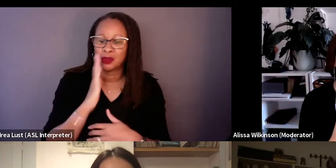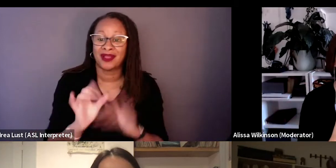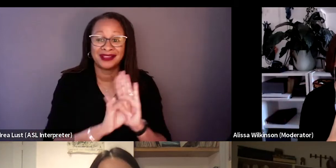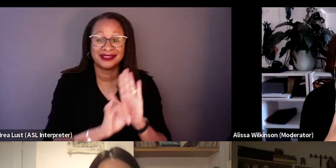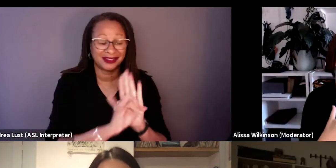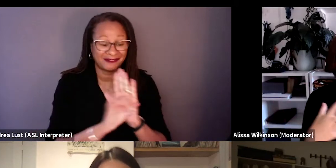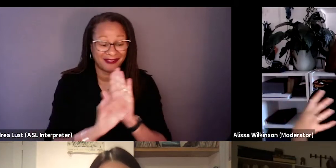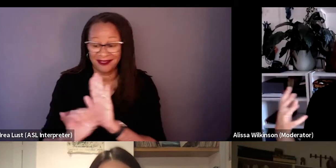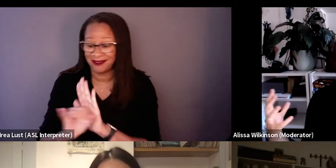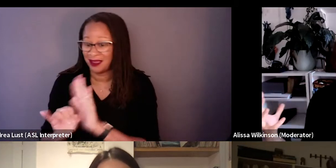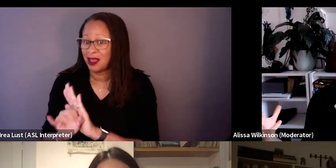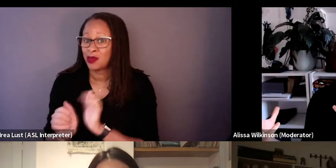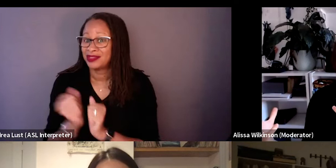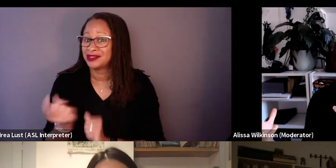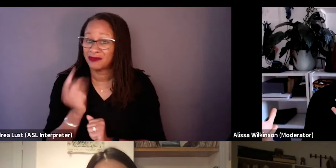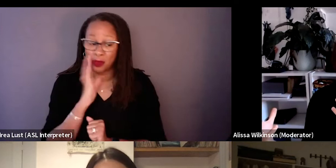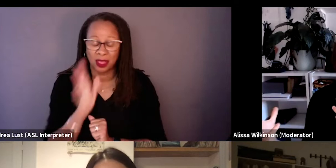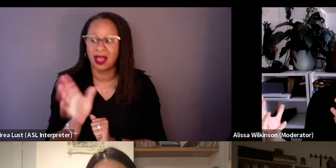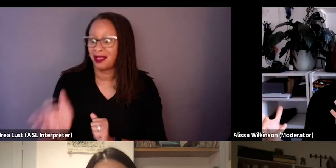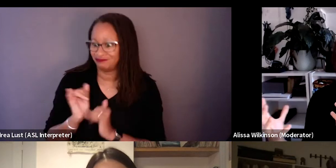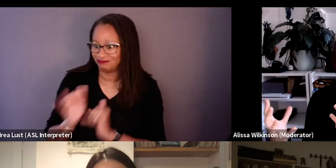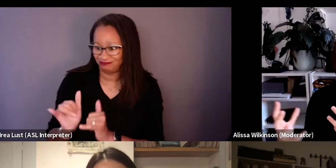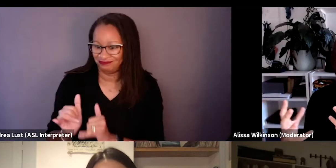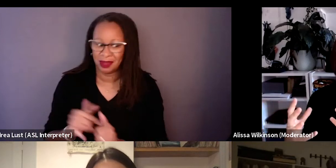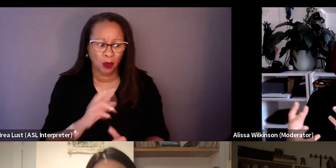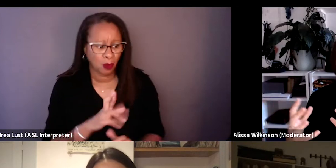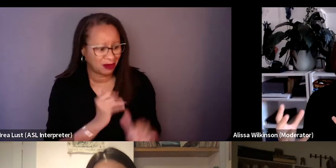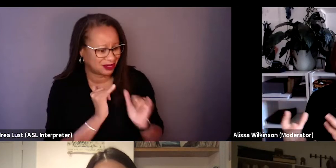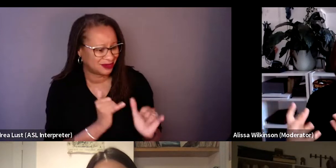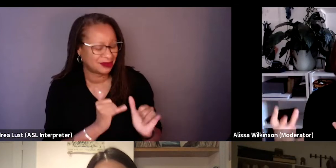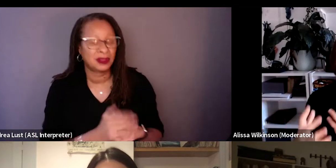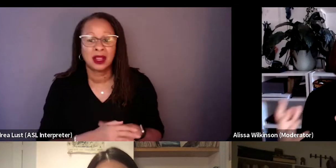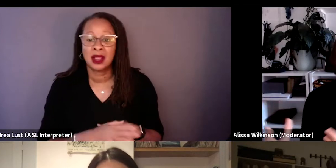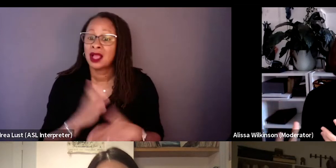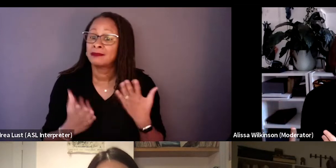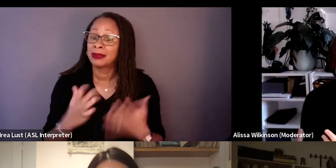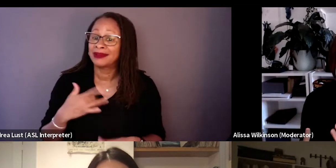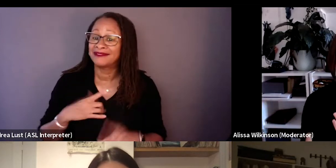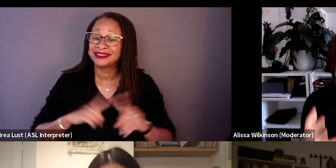with someone and maybe feel, you know, a a different way about someone else